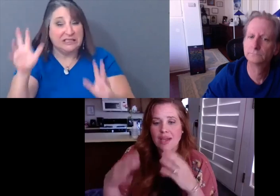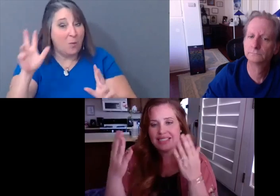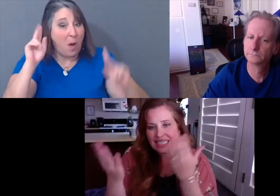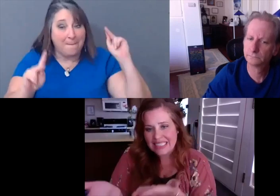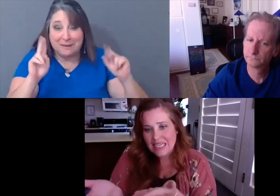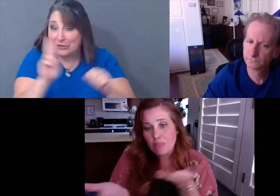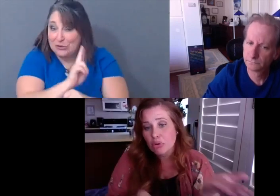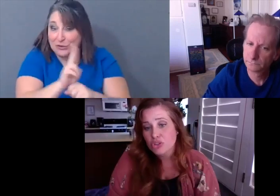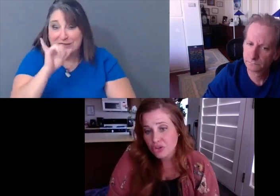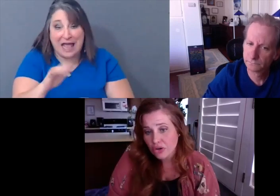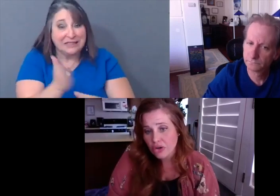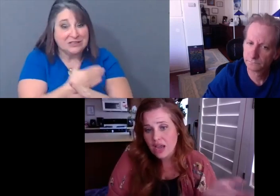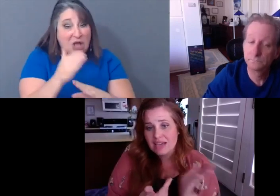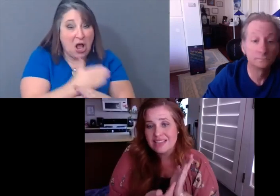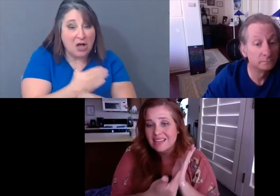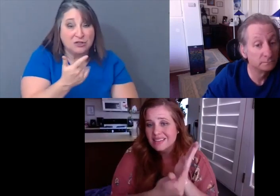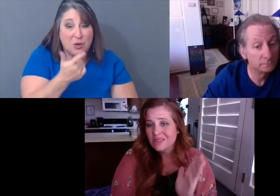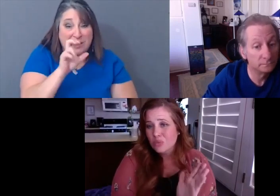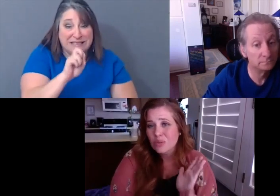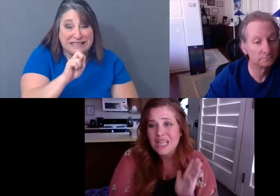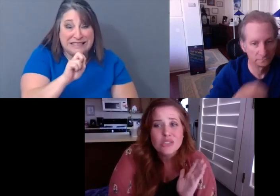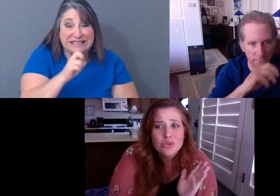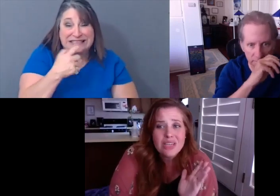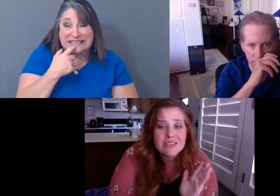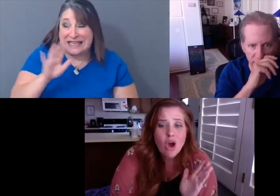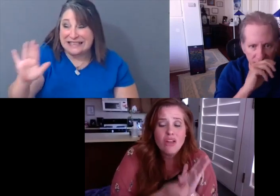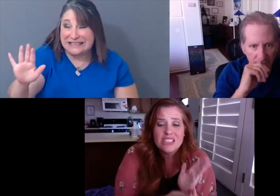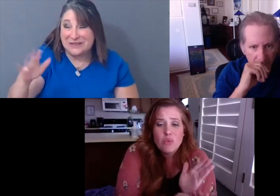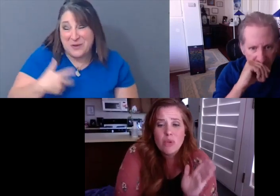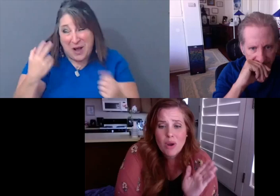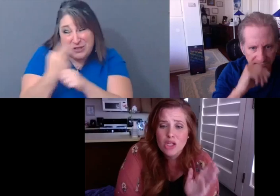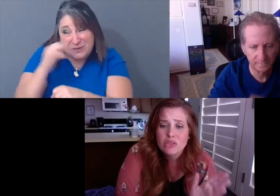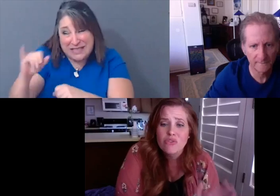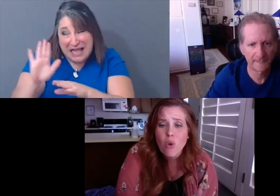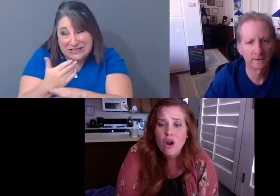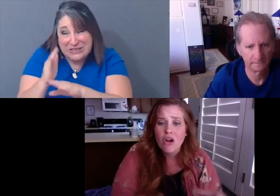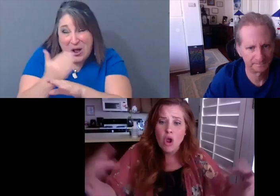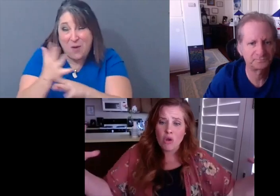So I guess "Glee" approached her and said, this is, we would like to use that song. This is what we want to use it for.